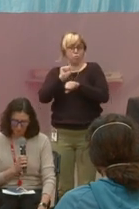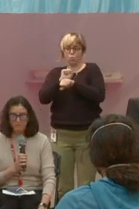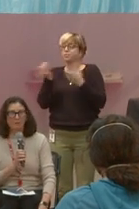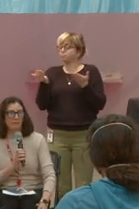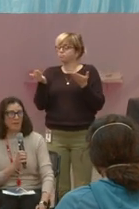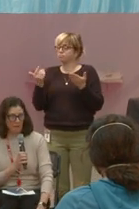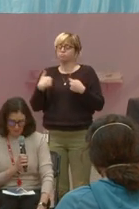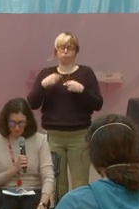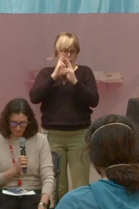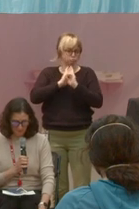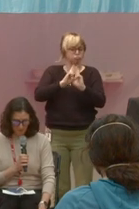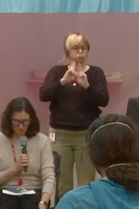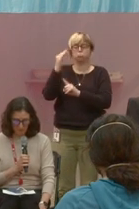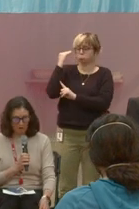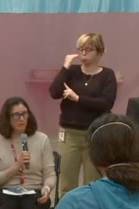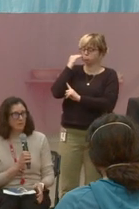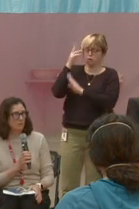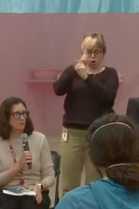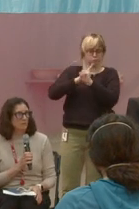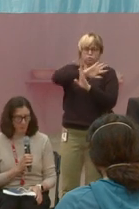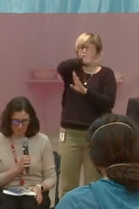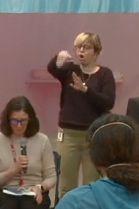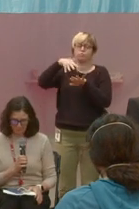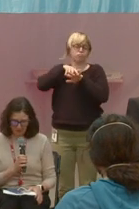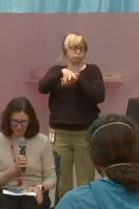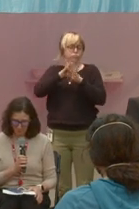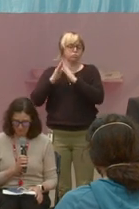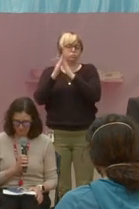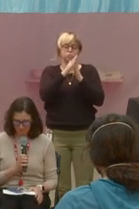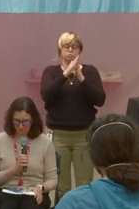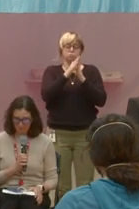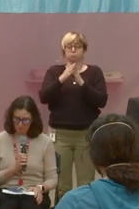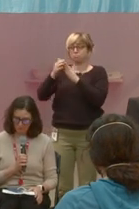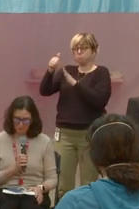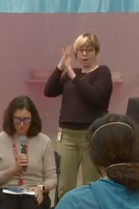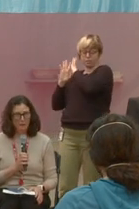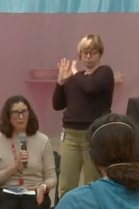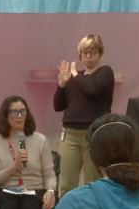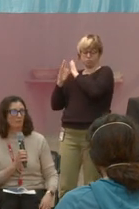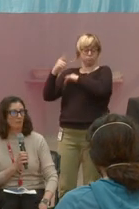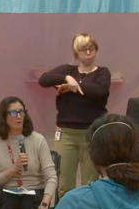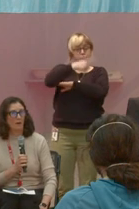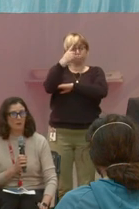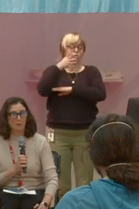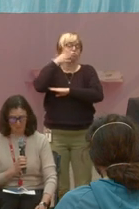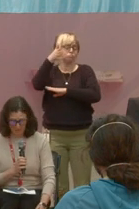We respectfully acknowledge and honor all indigenous communities past, present, and future and are grateful for their ongoing